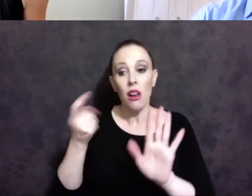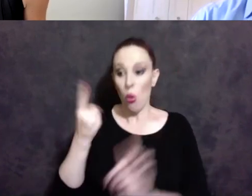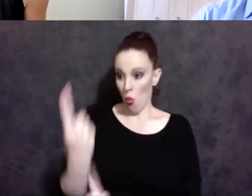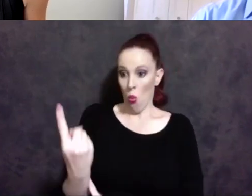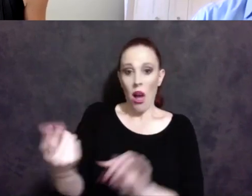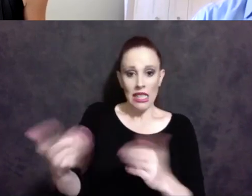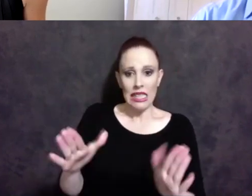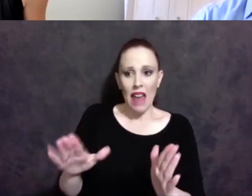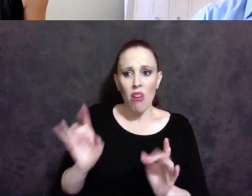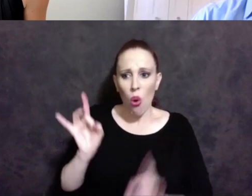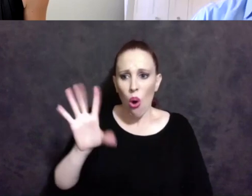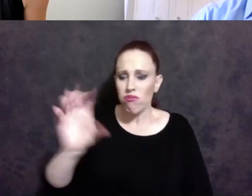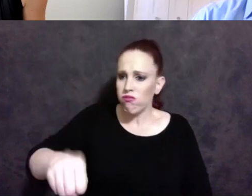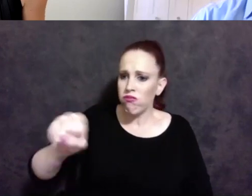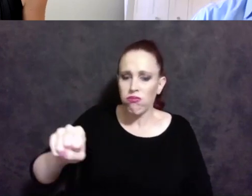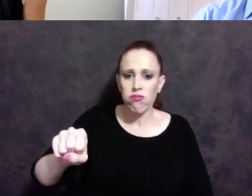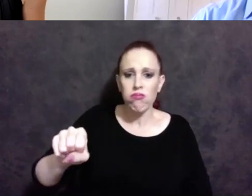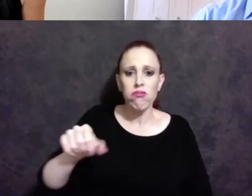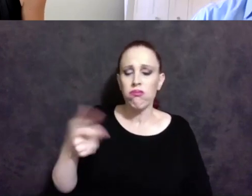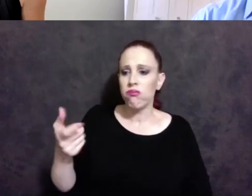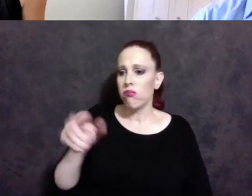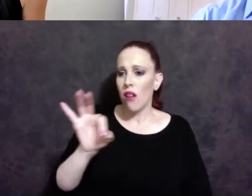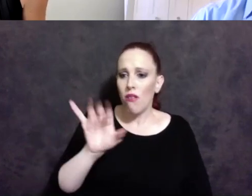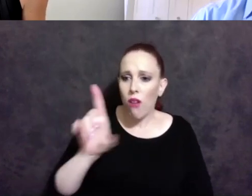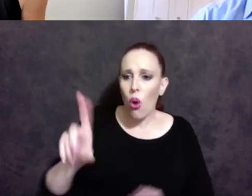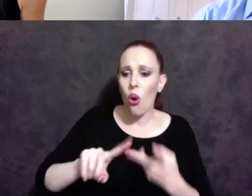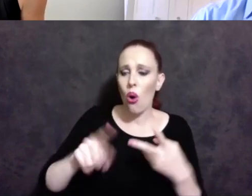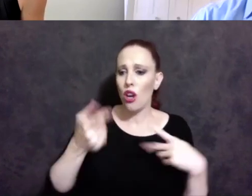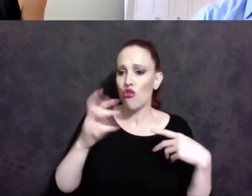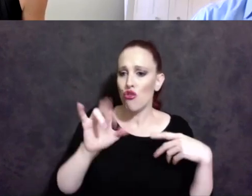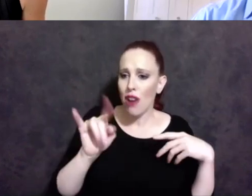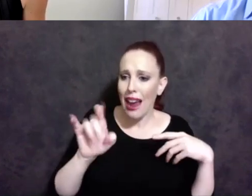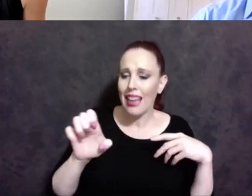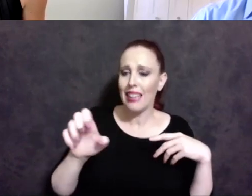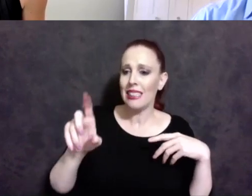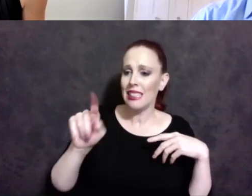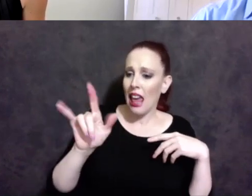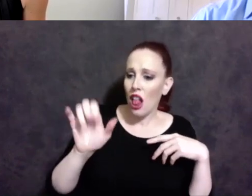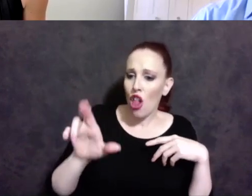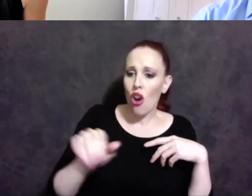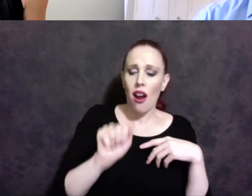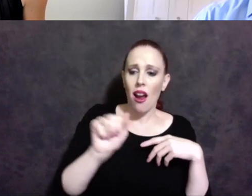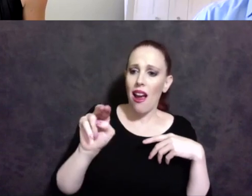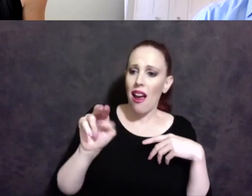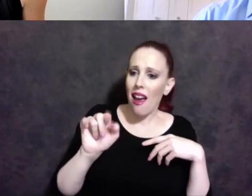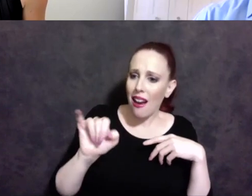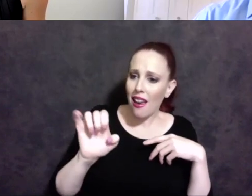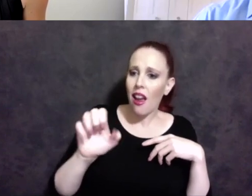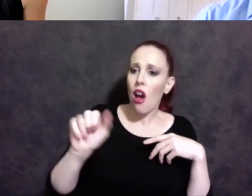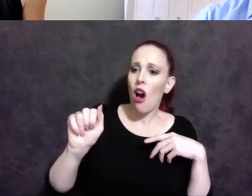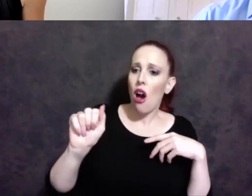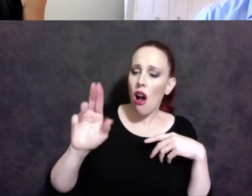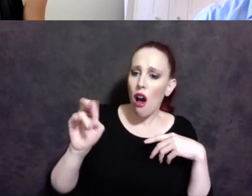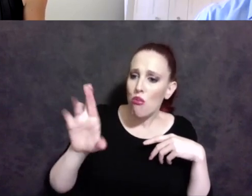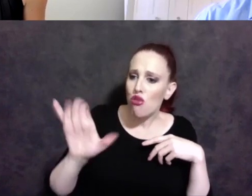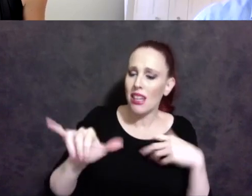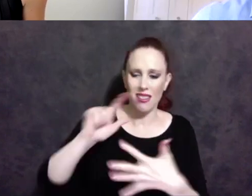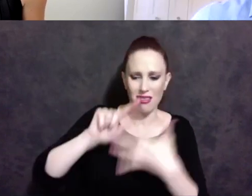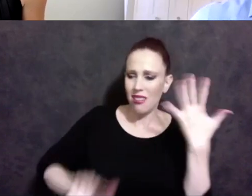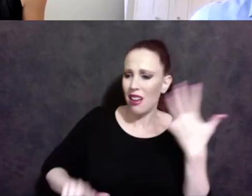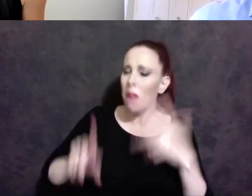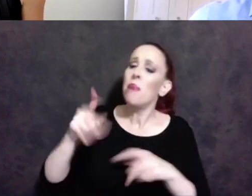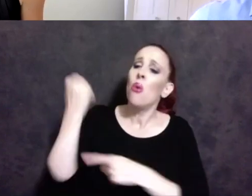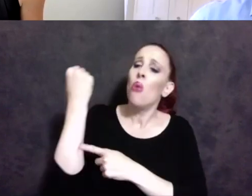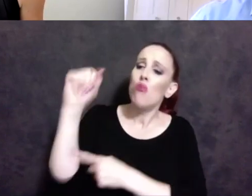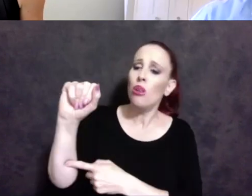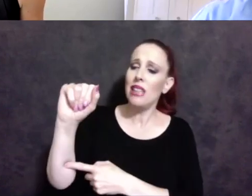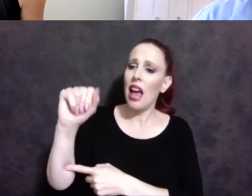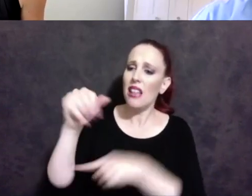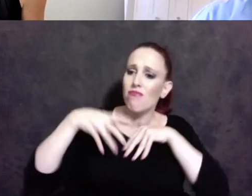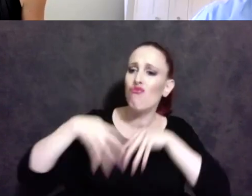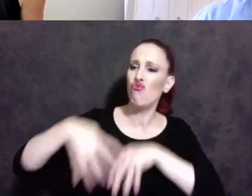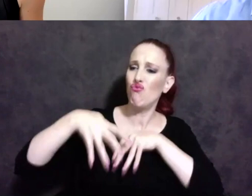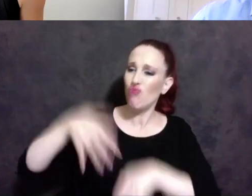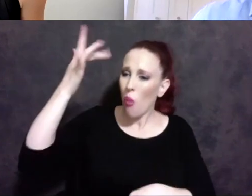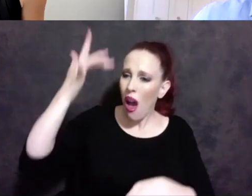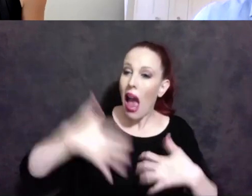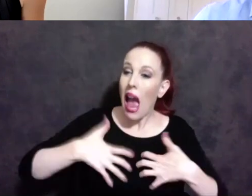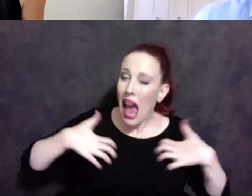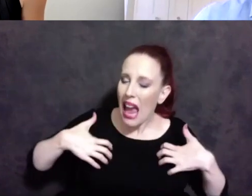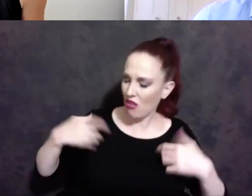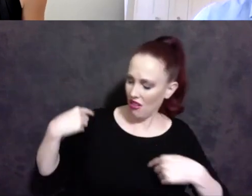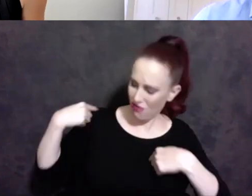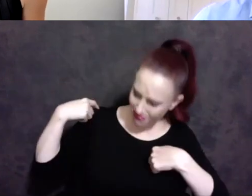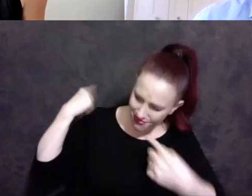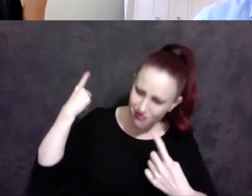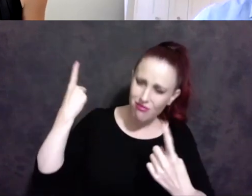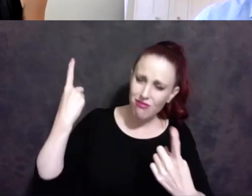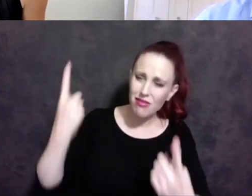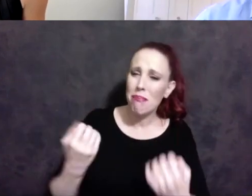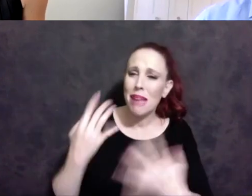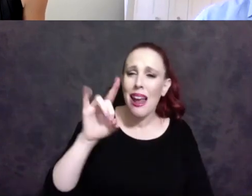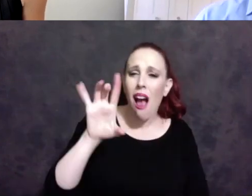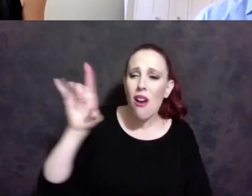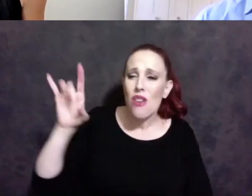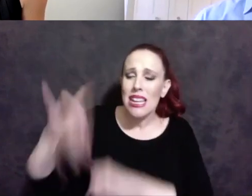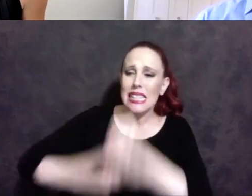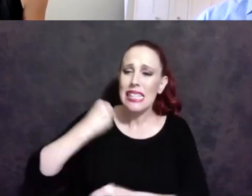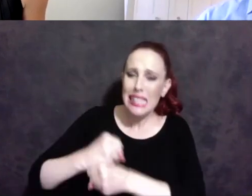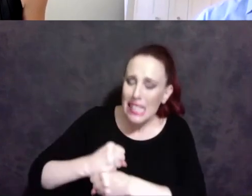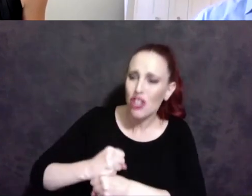a tragedy, George Floyd, Breonna Taylor, Ahmed Aubrey. People are angry and it is that intergenerational